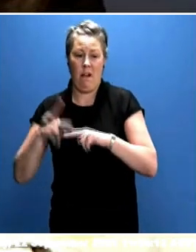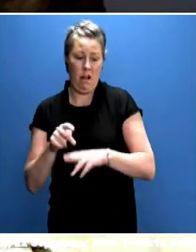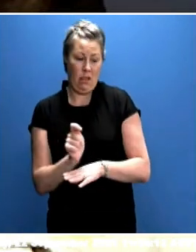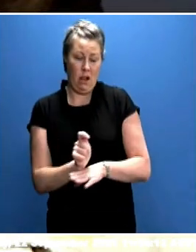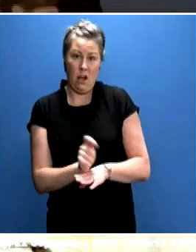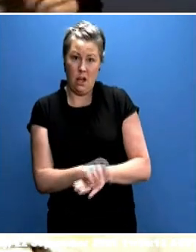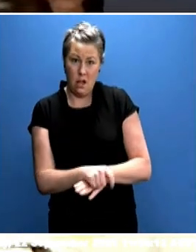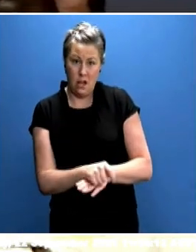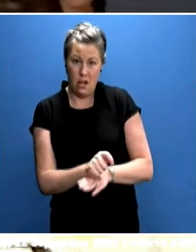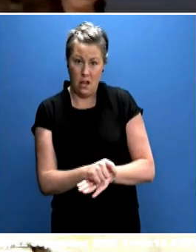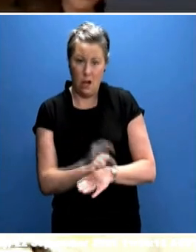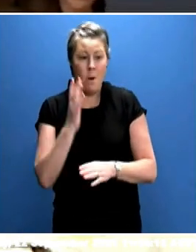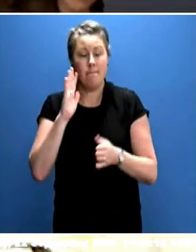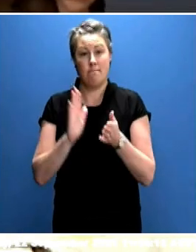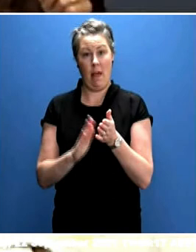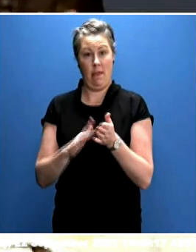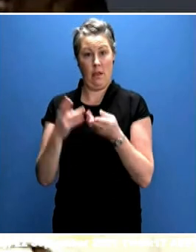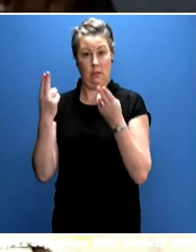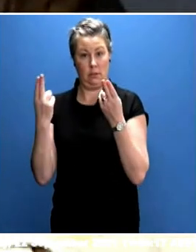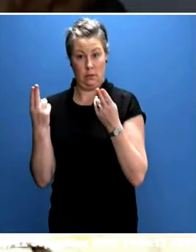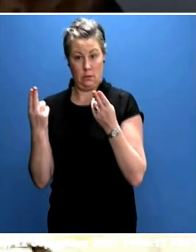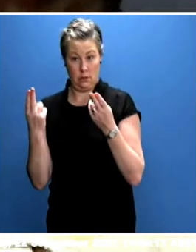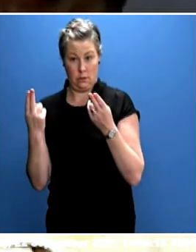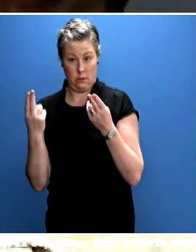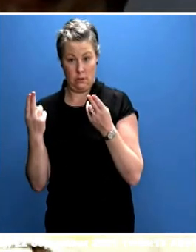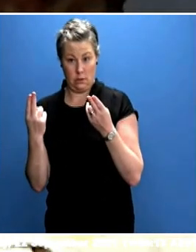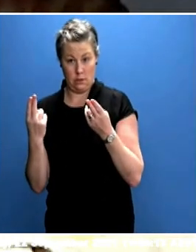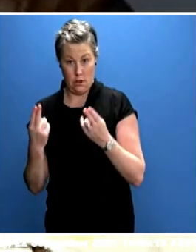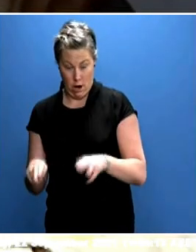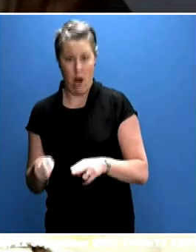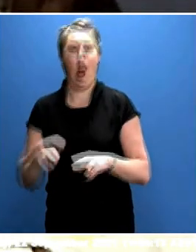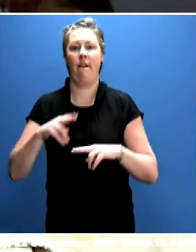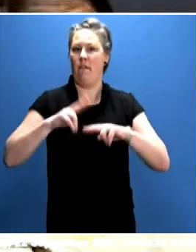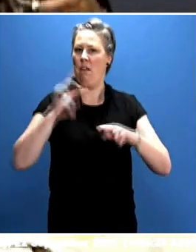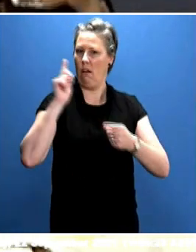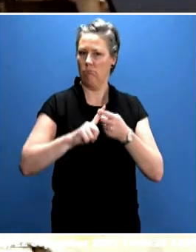Following his mother's death, his father continued to sniff petrol